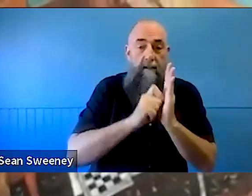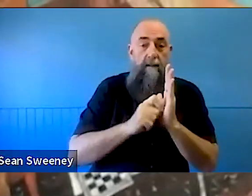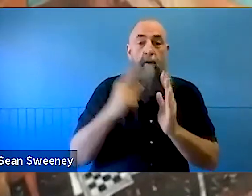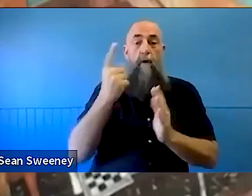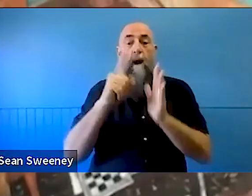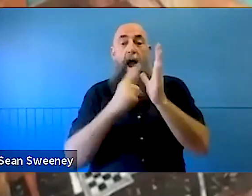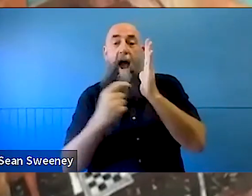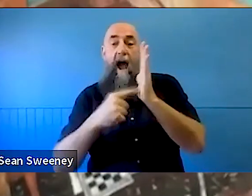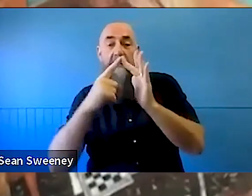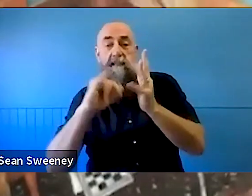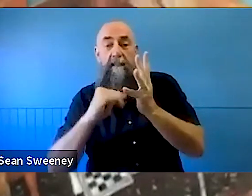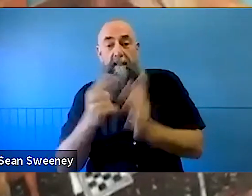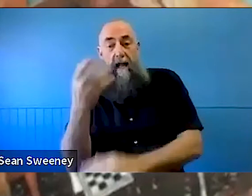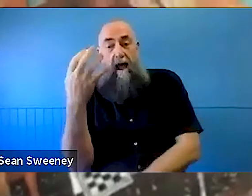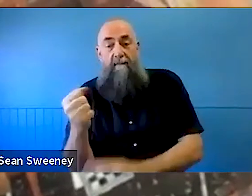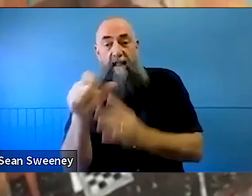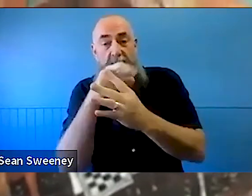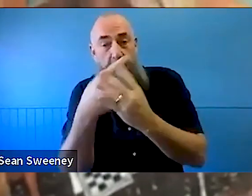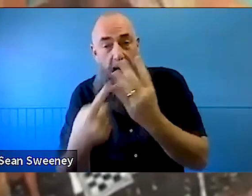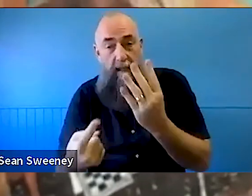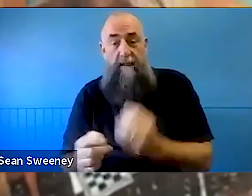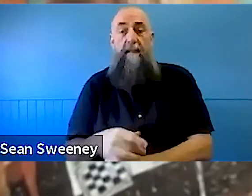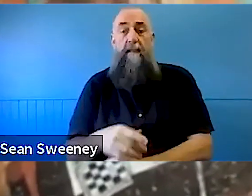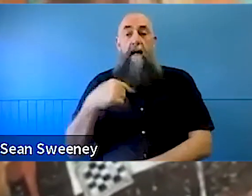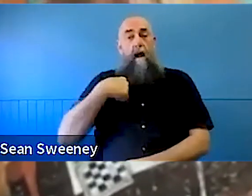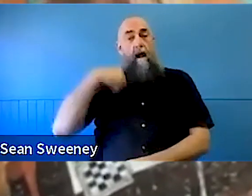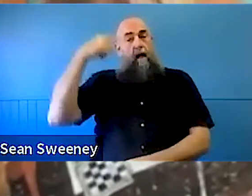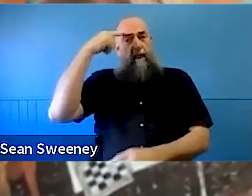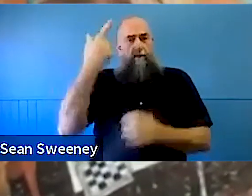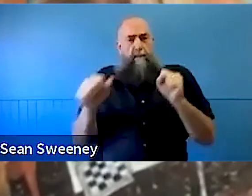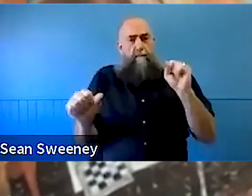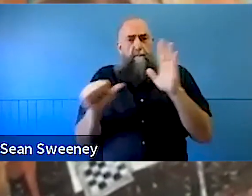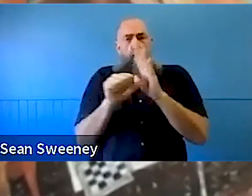I think it is important that we have three groups for people.